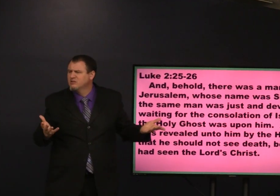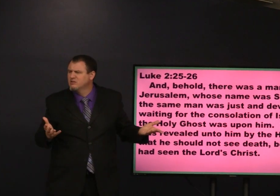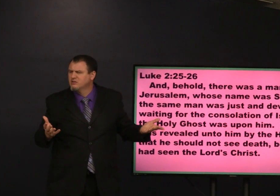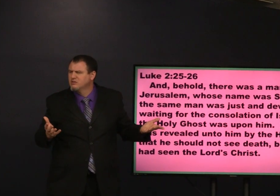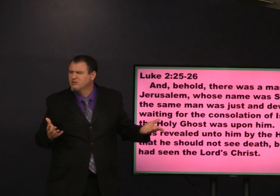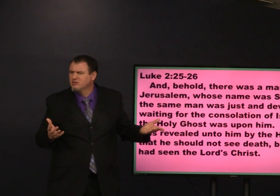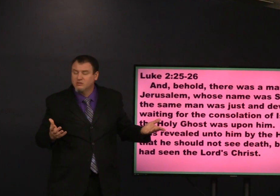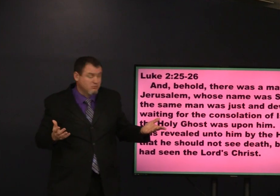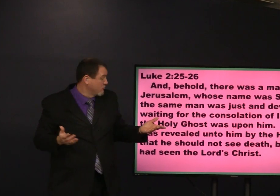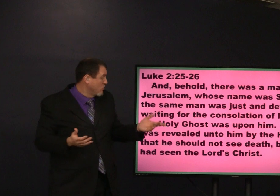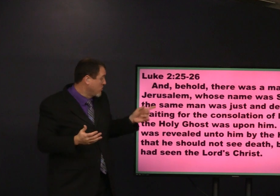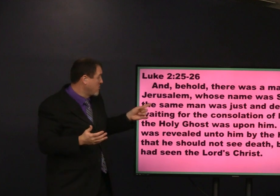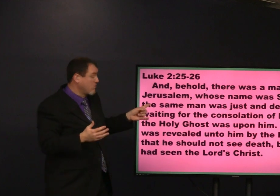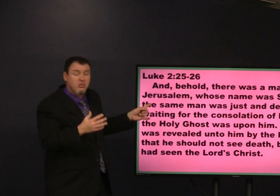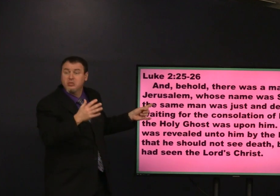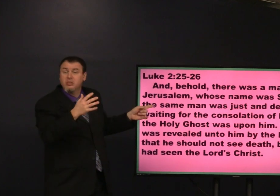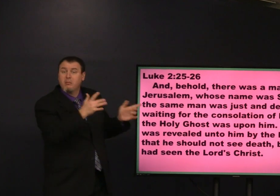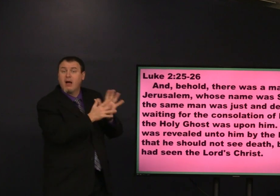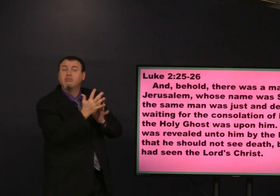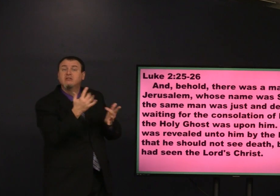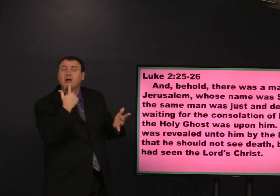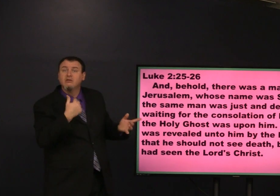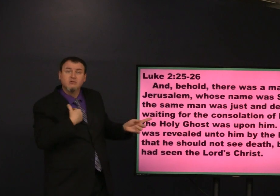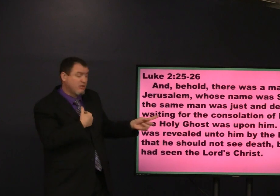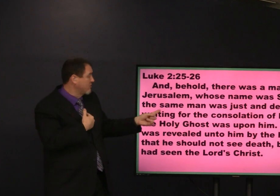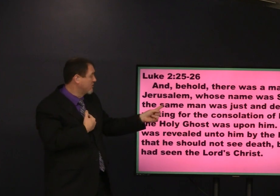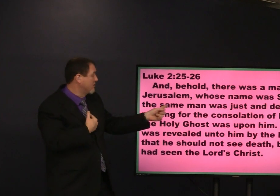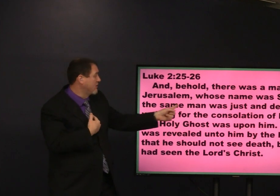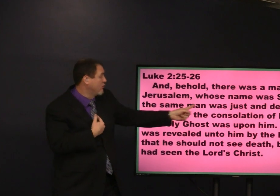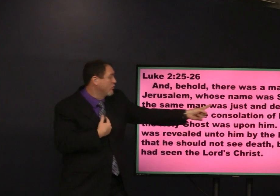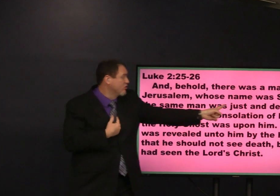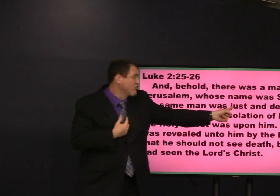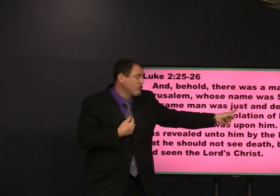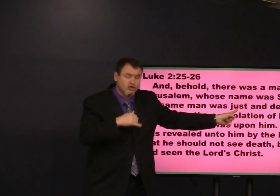what kind of guy was uh Simeon the Bible tells us